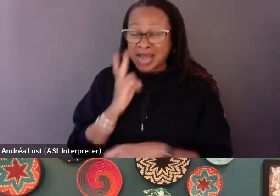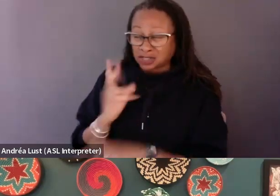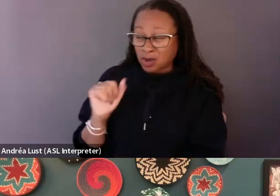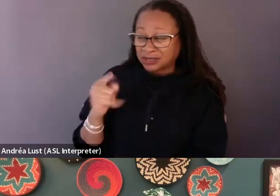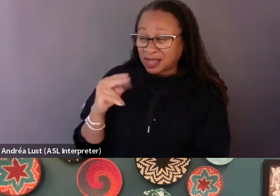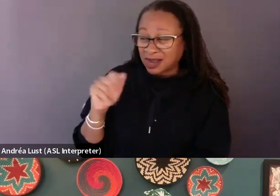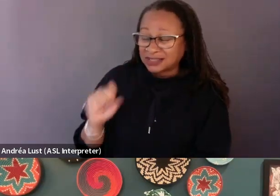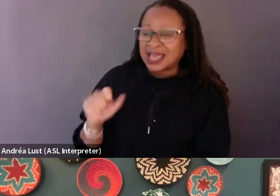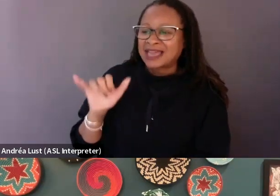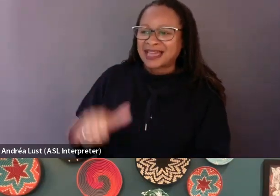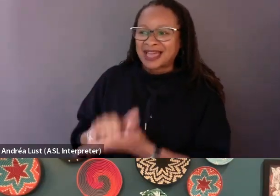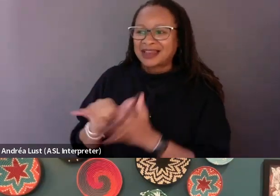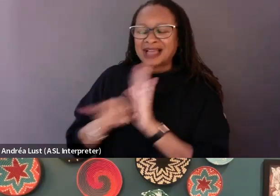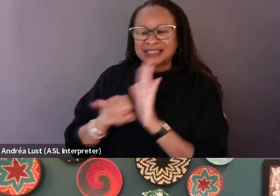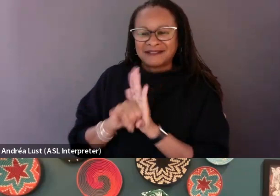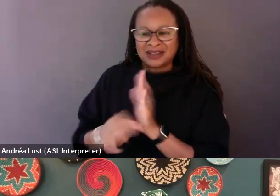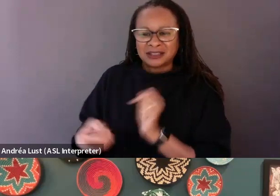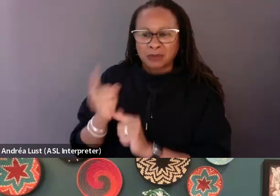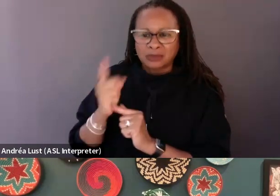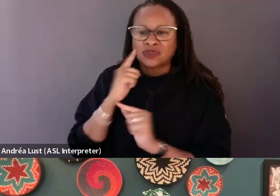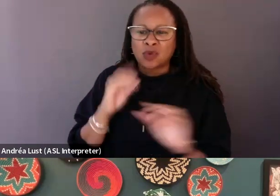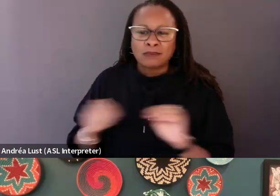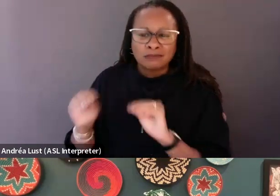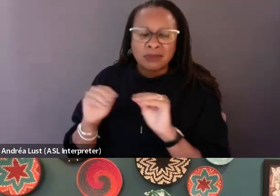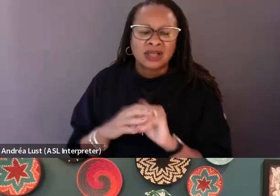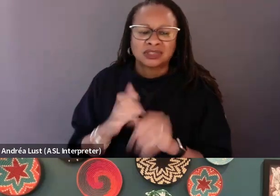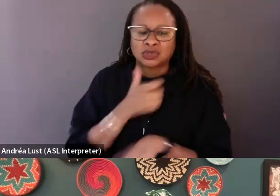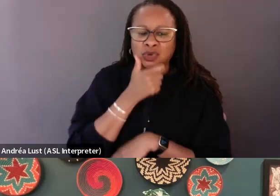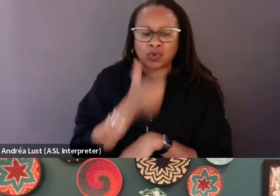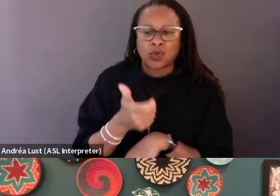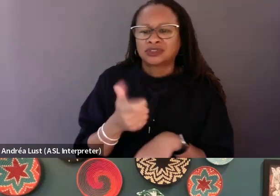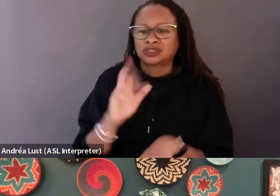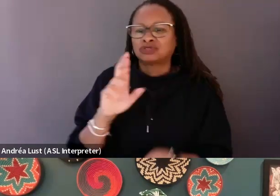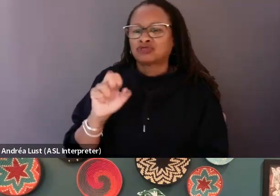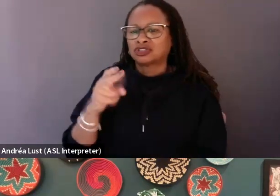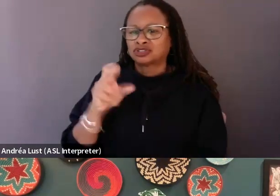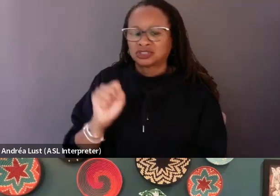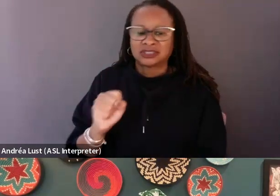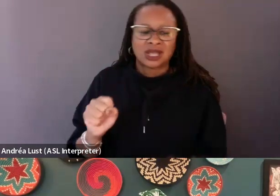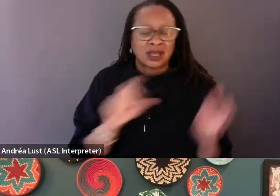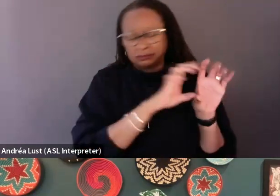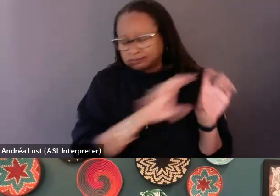he has a very sharp eye for moments. So he'd be watching the rushes on speed and then suddenly he'll pause.